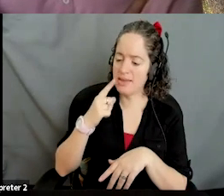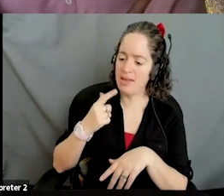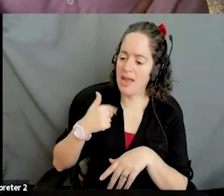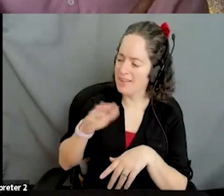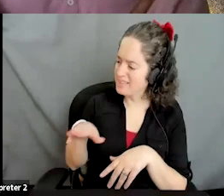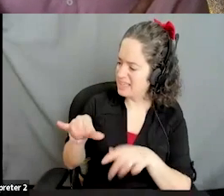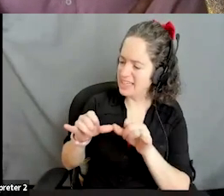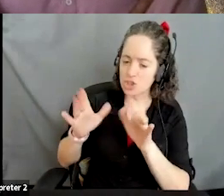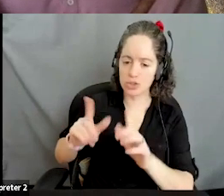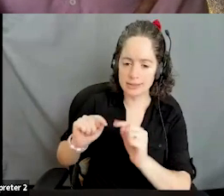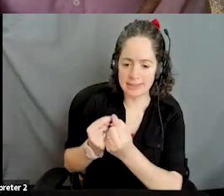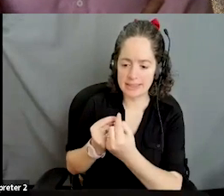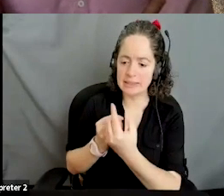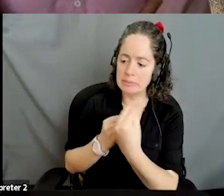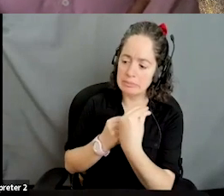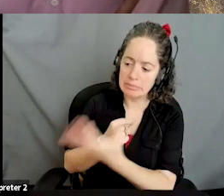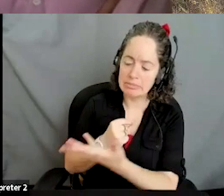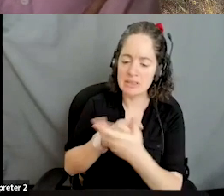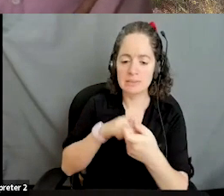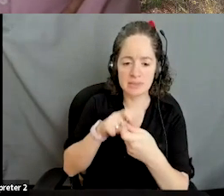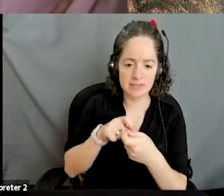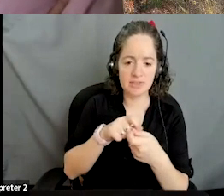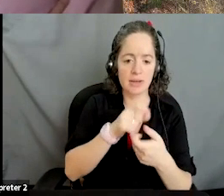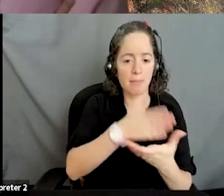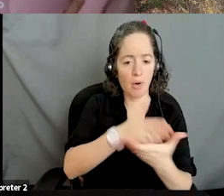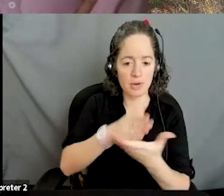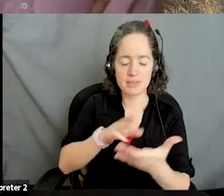based on some specific parts of the WCAG 2 guidelines